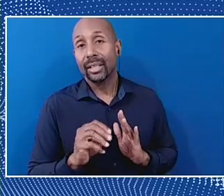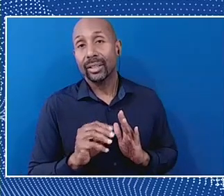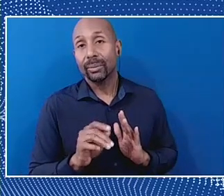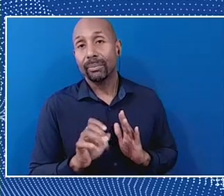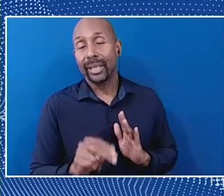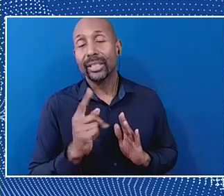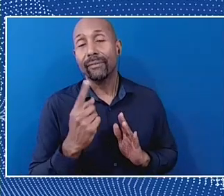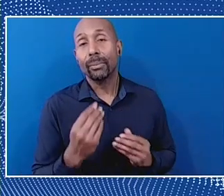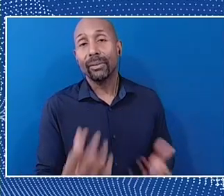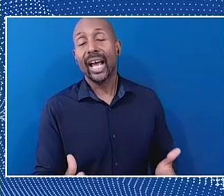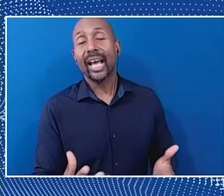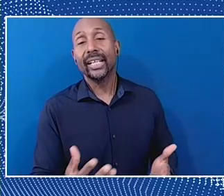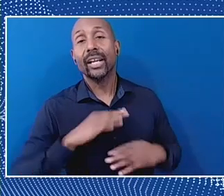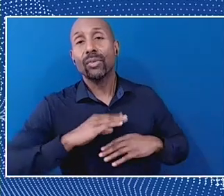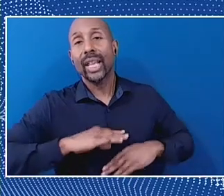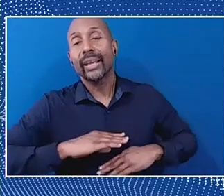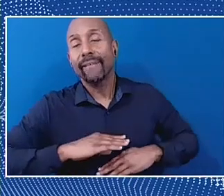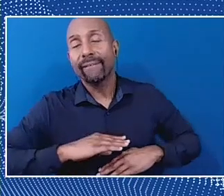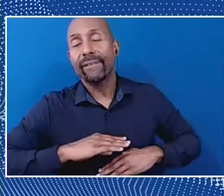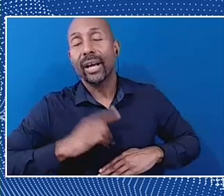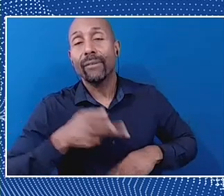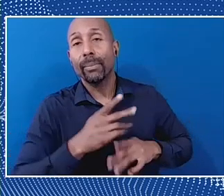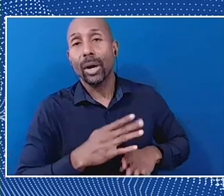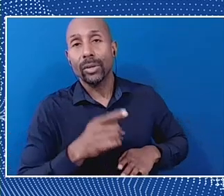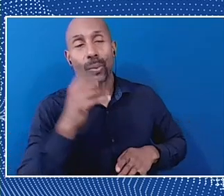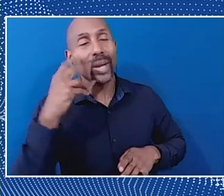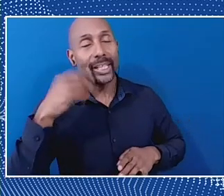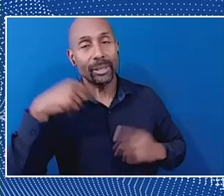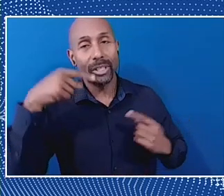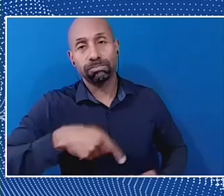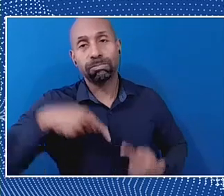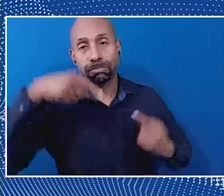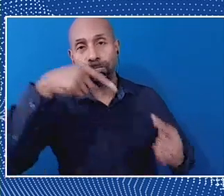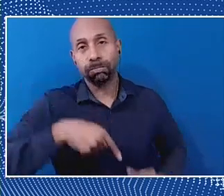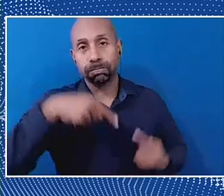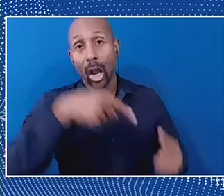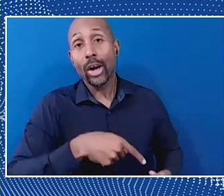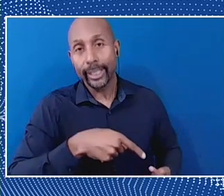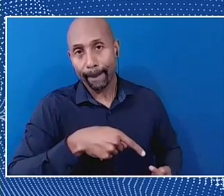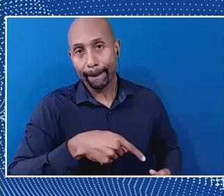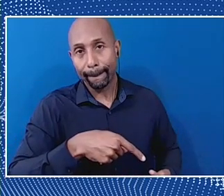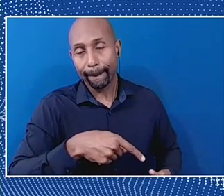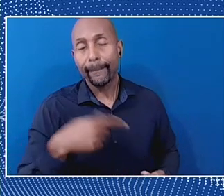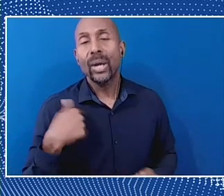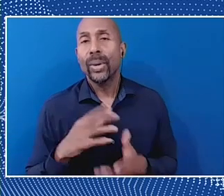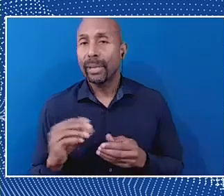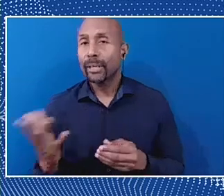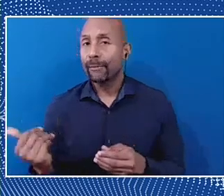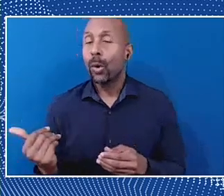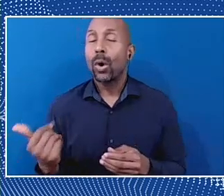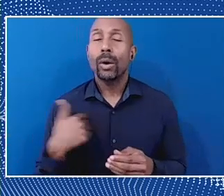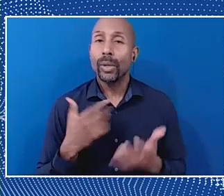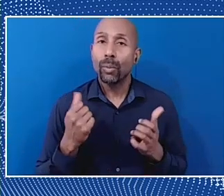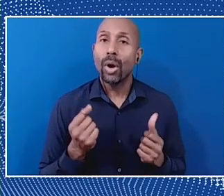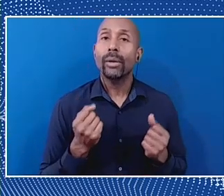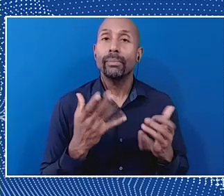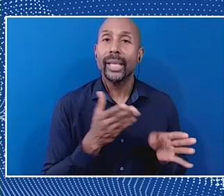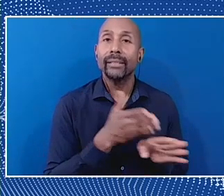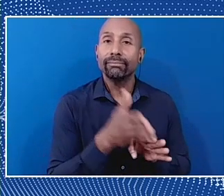hardship. As we mentioned earlier, we wanted to have multiple pathways for borrowers to seek relief.